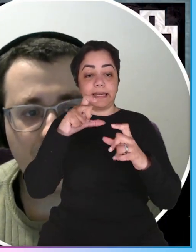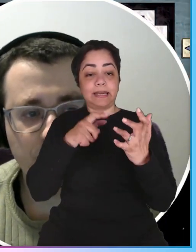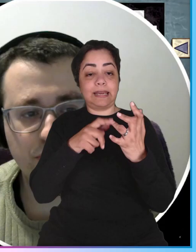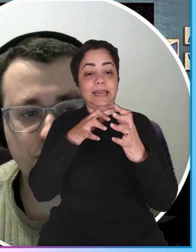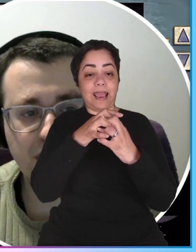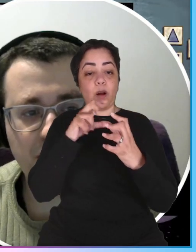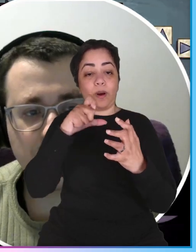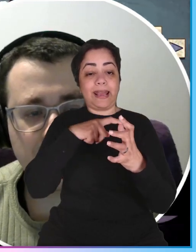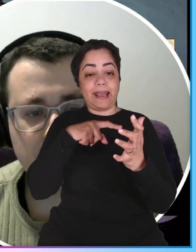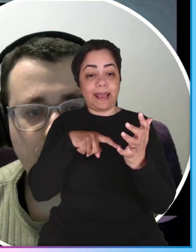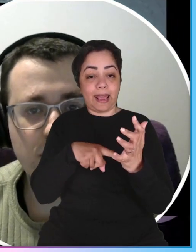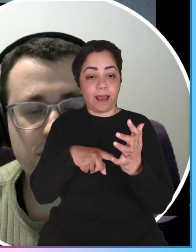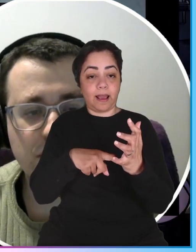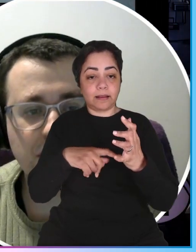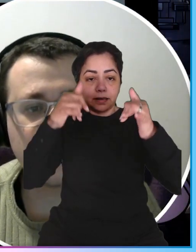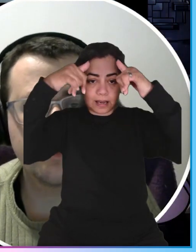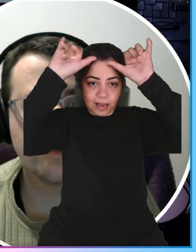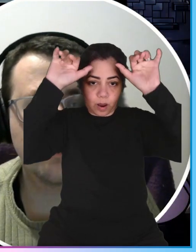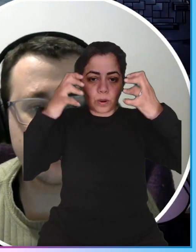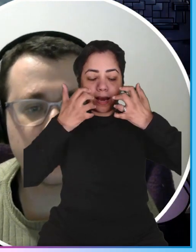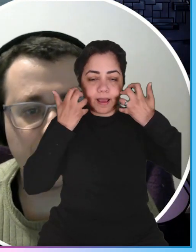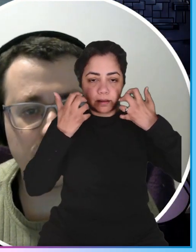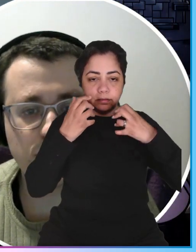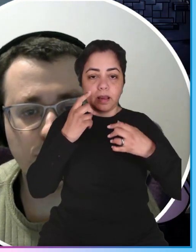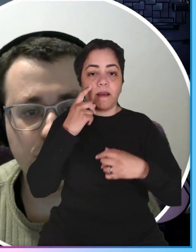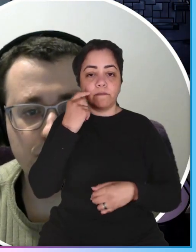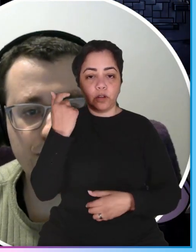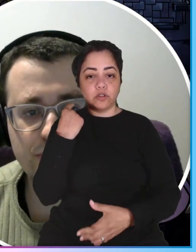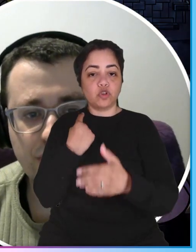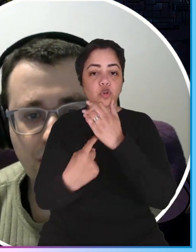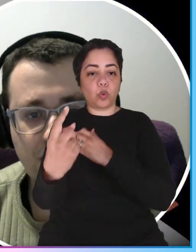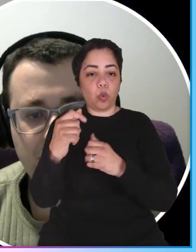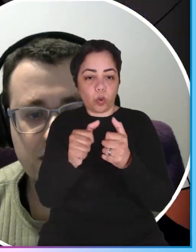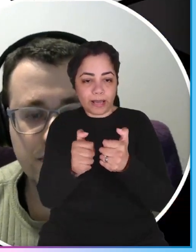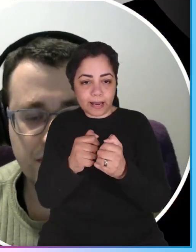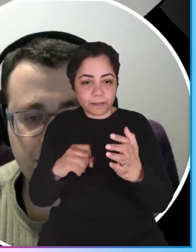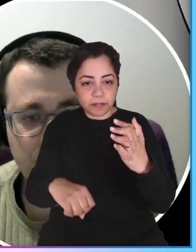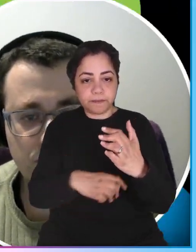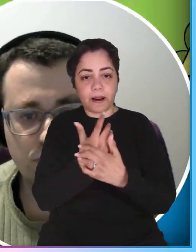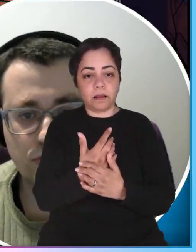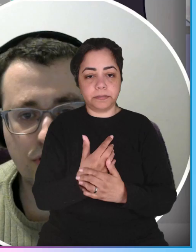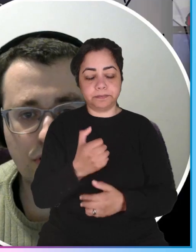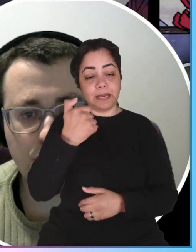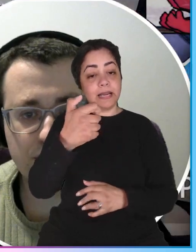The full game is voiced including hotspots, menus, specific tutorials